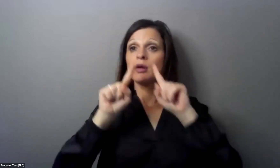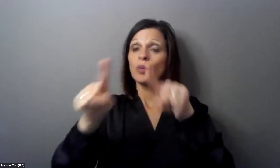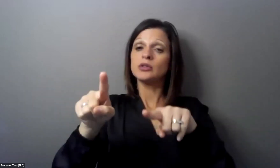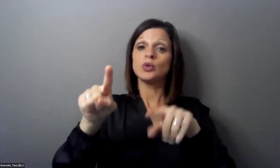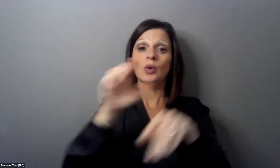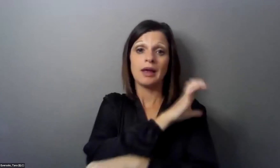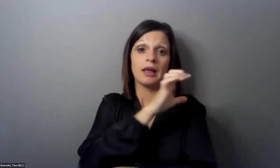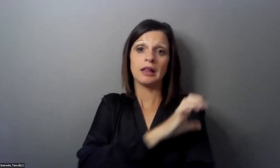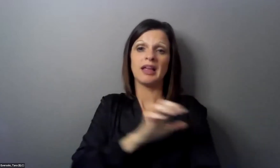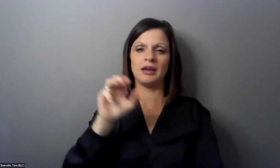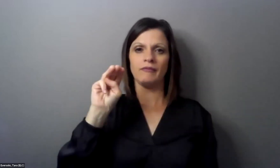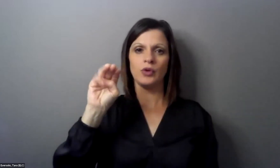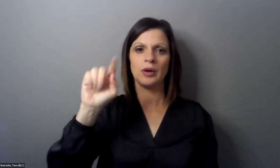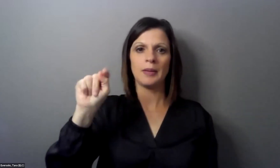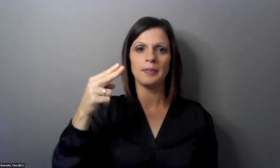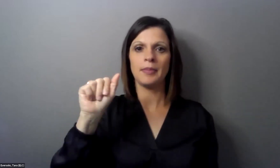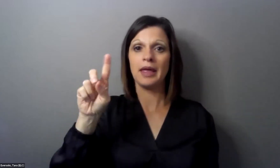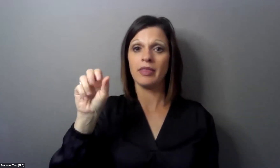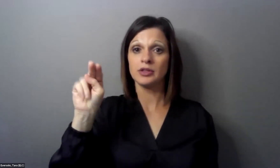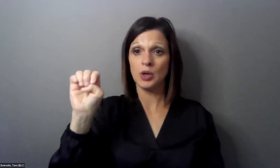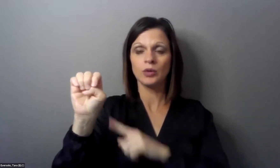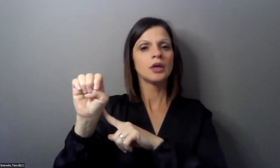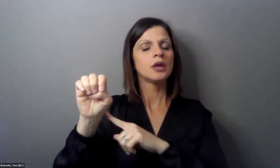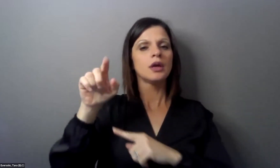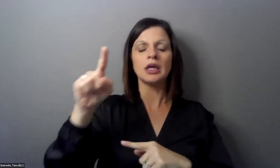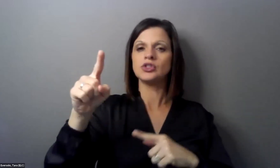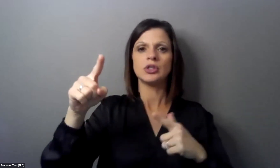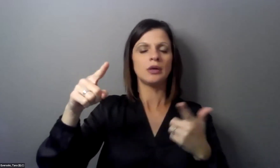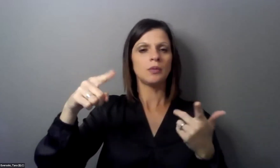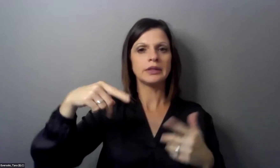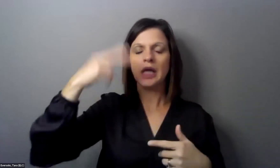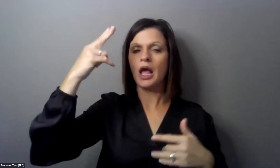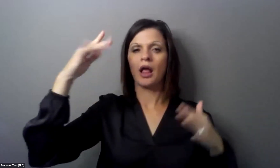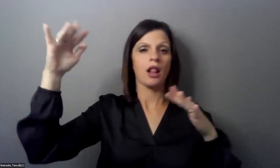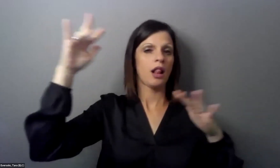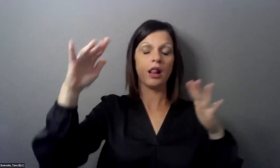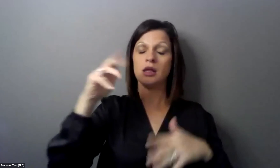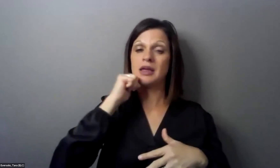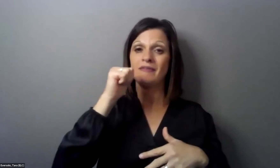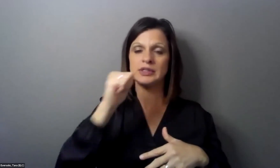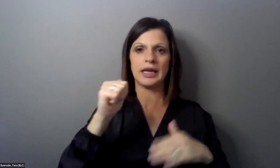She went to a methadone clinic and she was high on methadone all day every day and I was doing heroin.